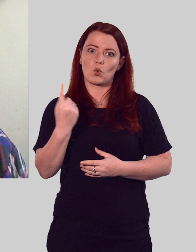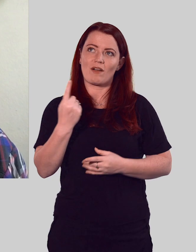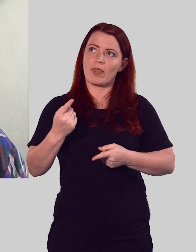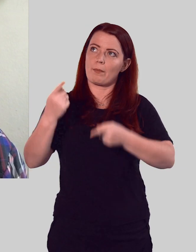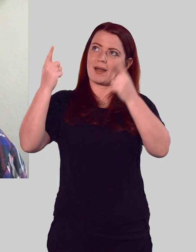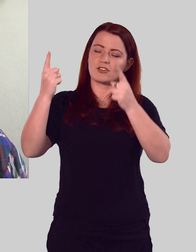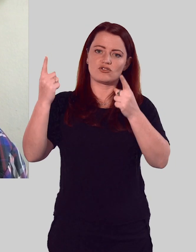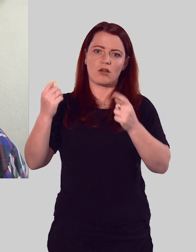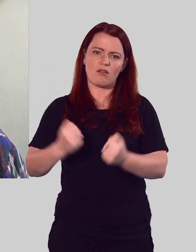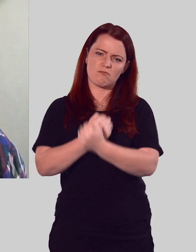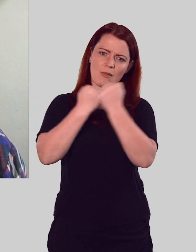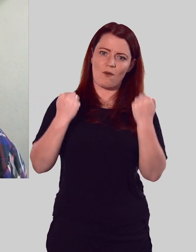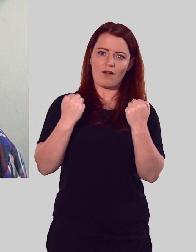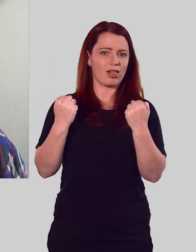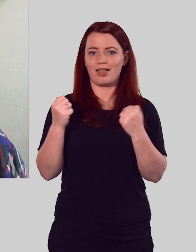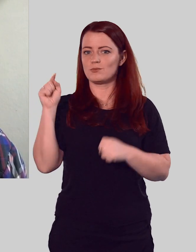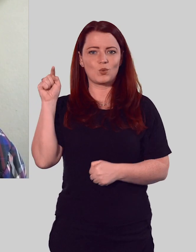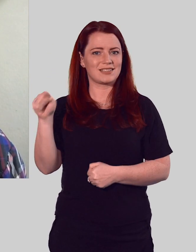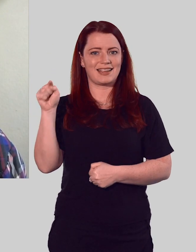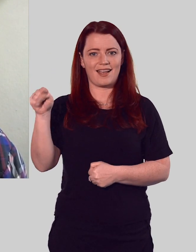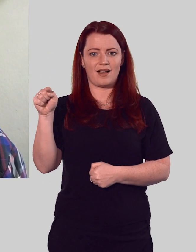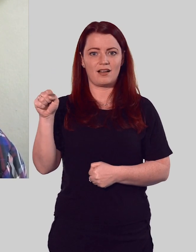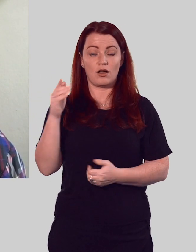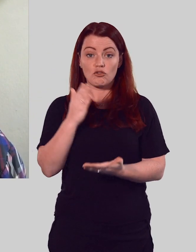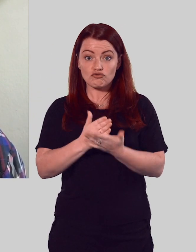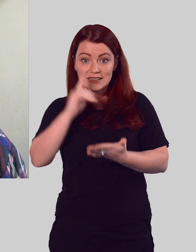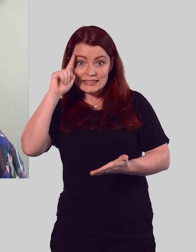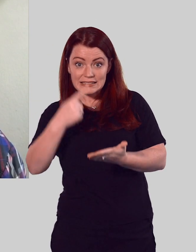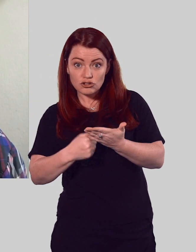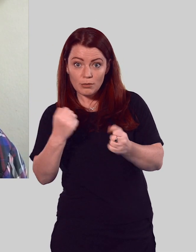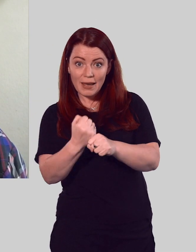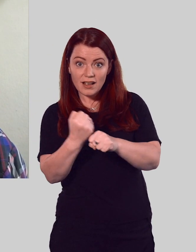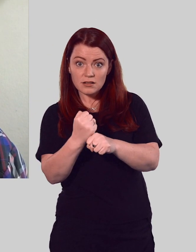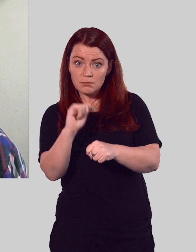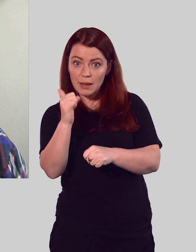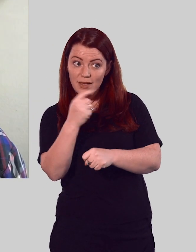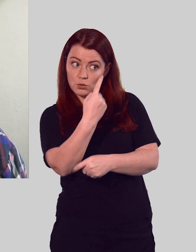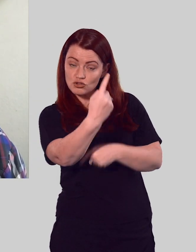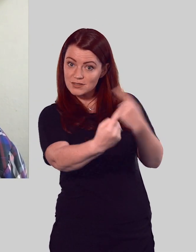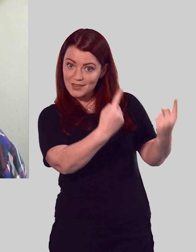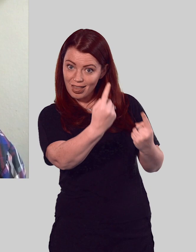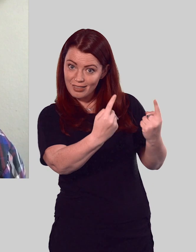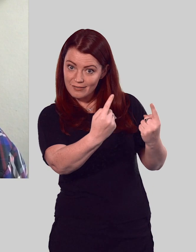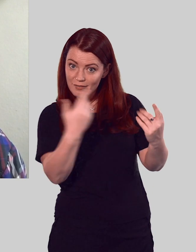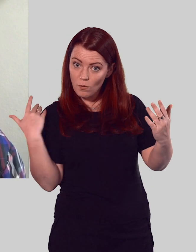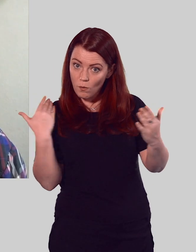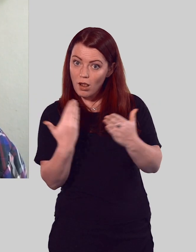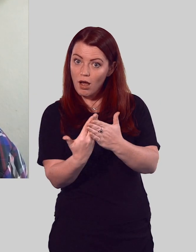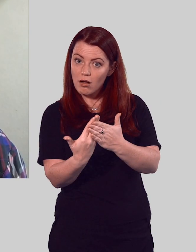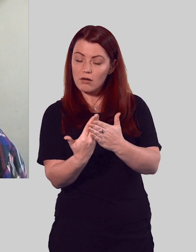here, the real decision makers, perhaps it's you all along. There was a chance for the audience to